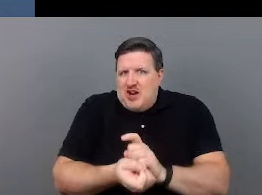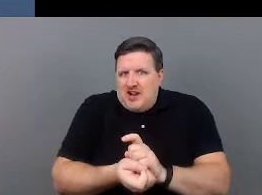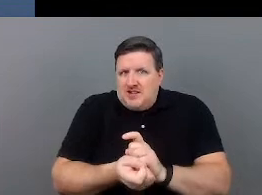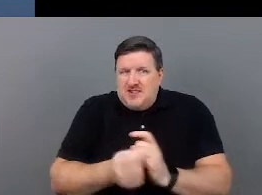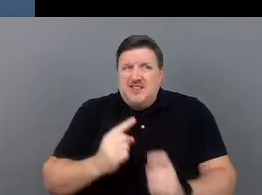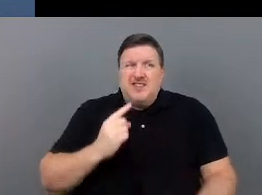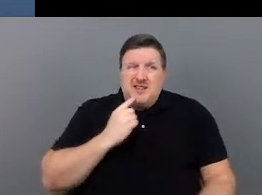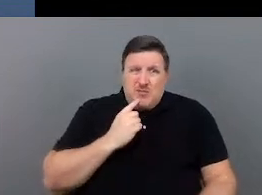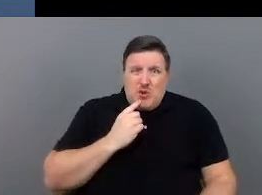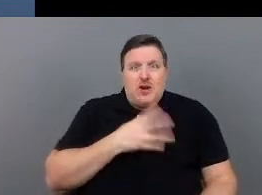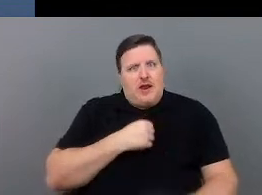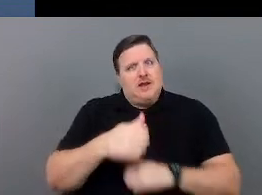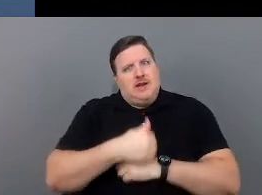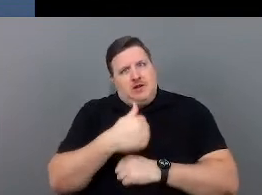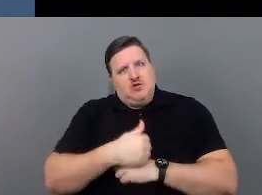SPEAKER 47, DAVID WANG